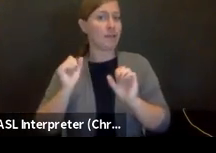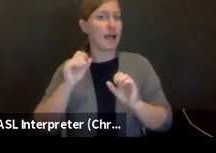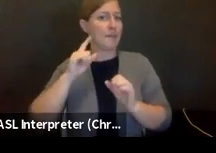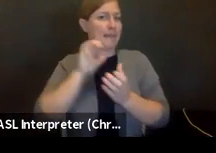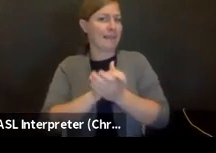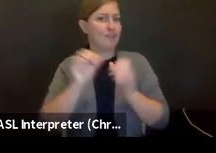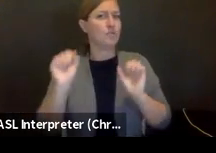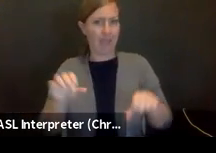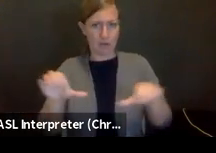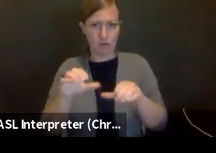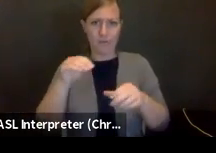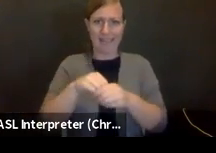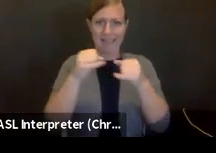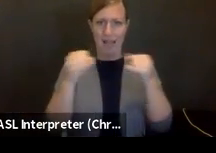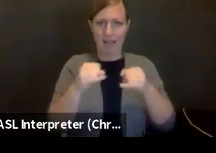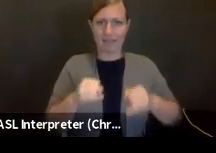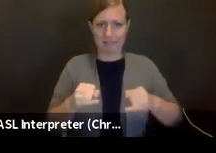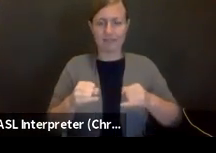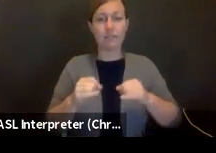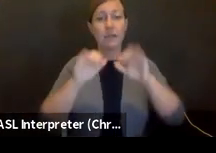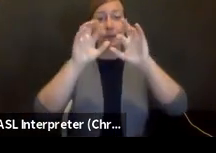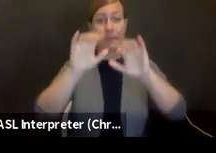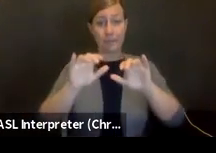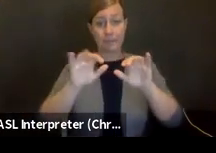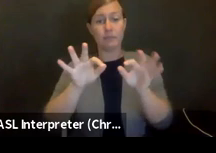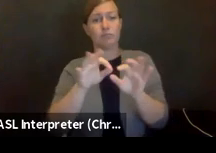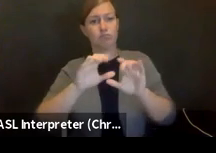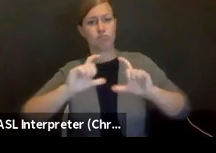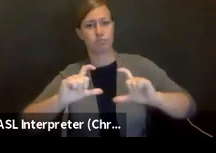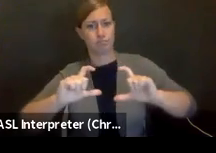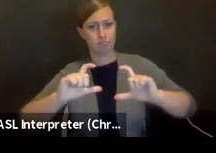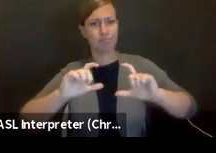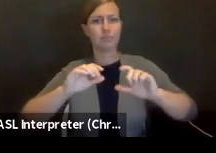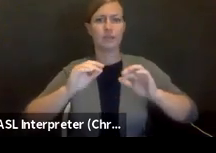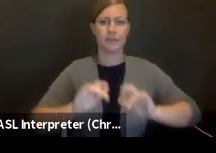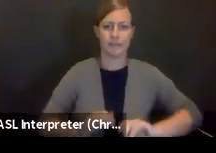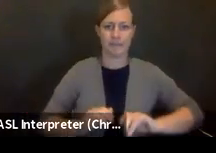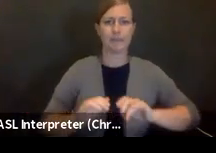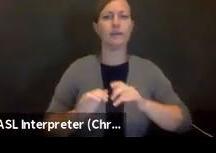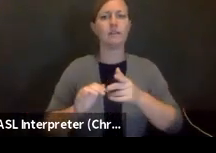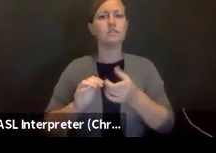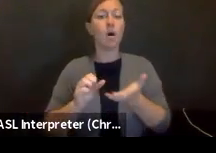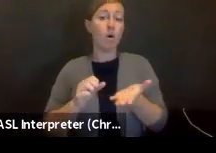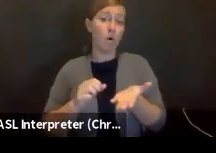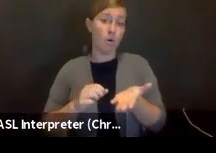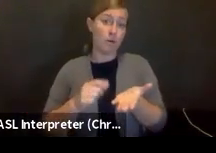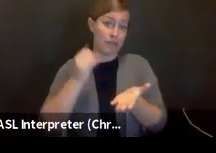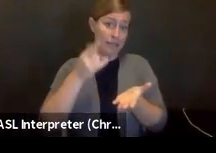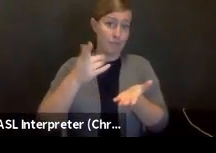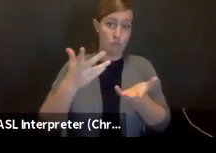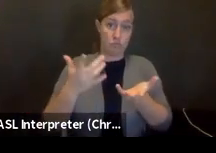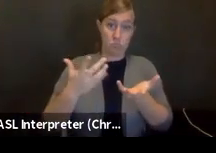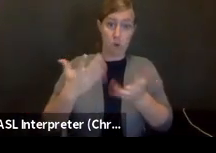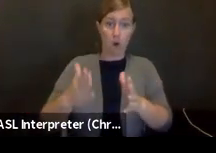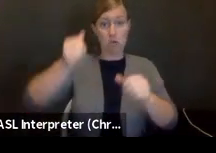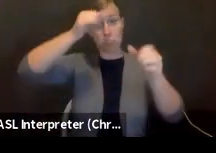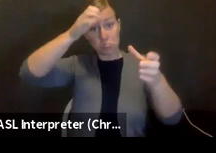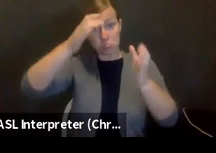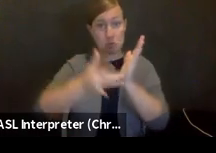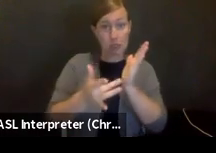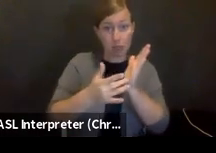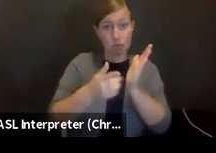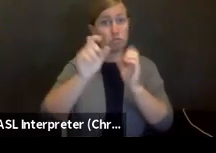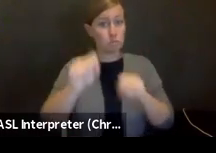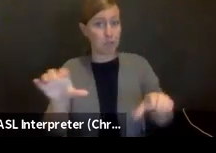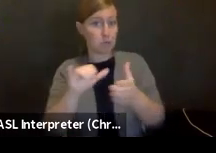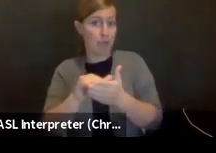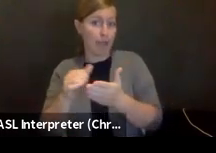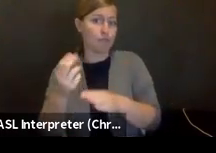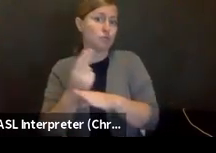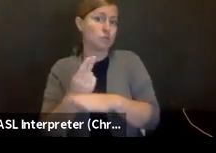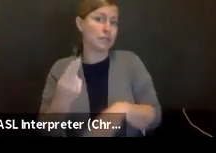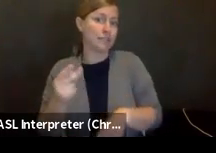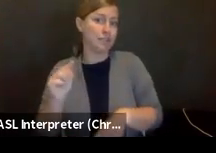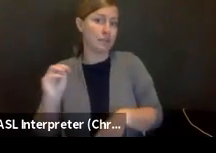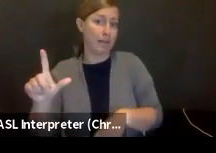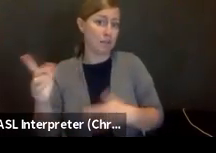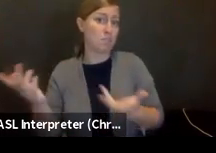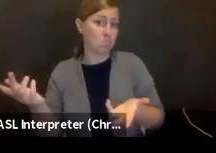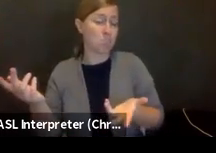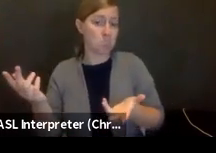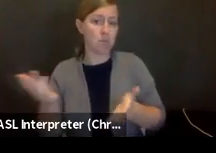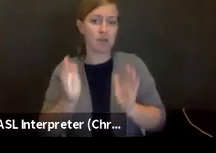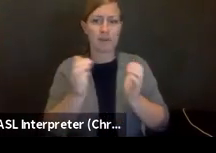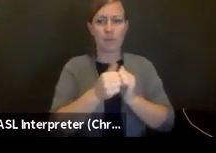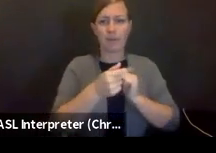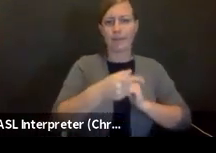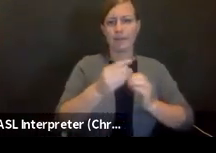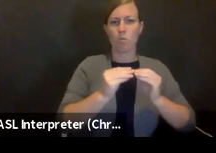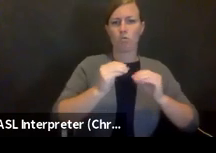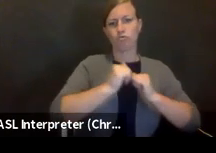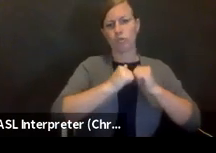ESD 189 - Amy Colburn: As because you're really kind of building it on your own, as opposed to using the structure in school. G. So if you're someone that's ready to do the all of that you might play around in the HTML versus the kind of more structured school G format.